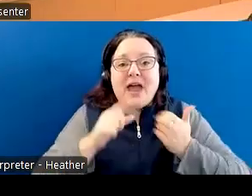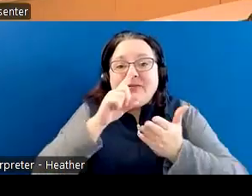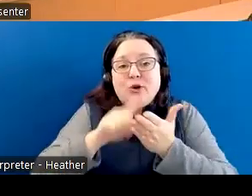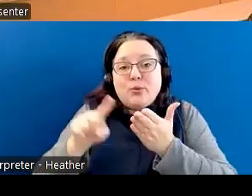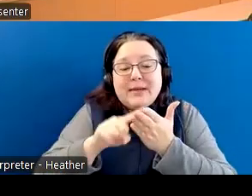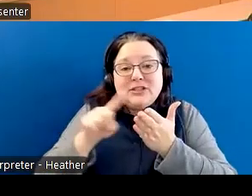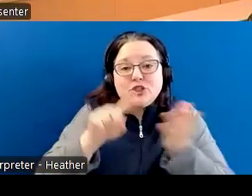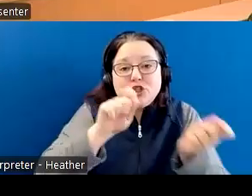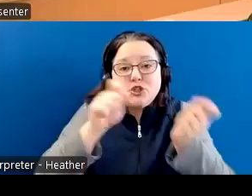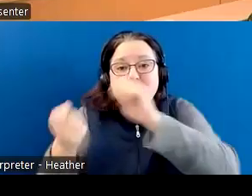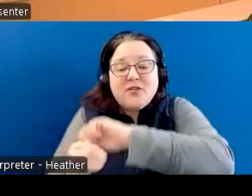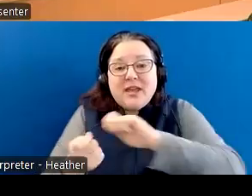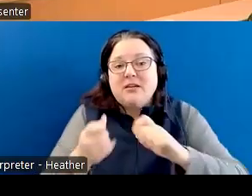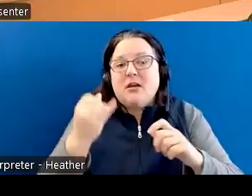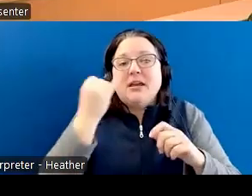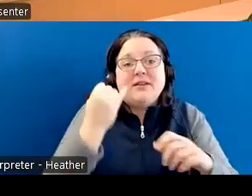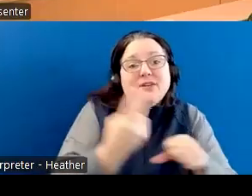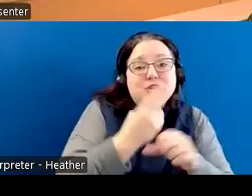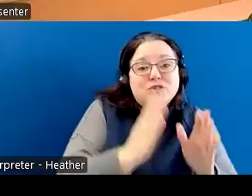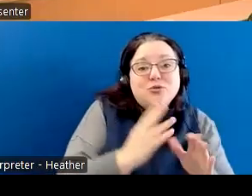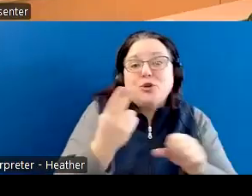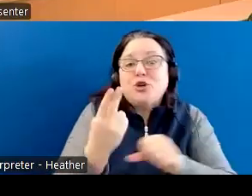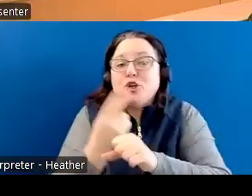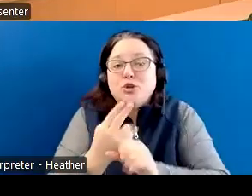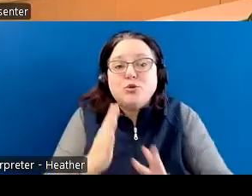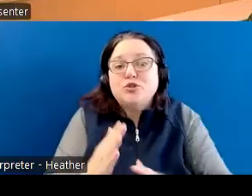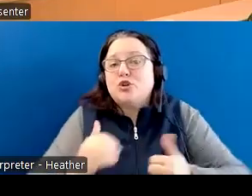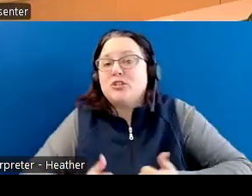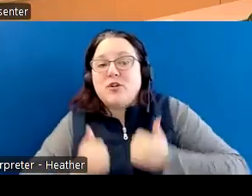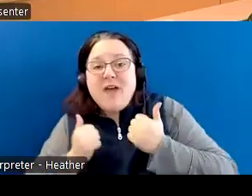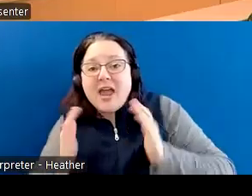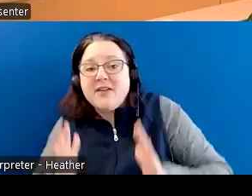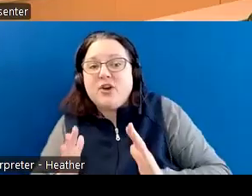um, consumer user survivor researcher movement. Folks like Neb Jones out of PIT are starting to